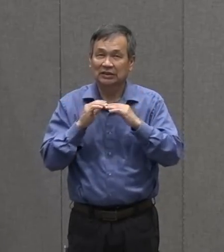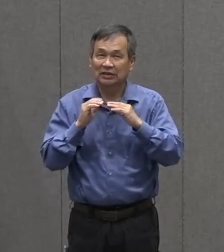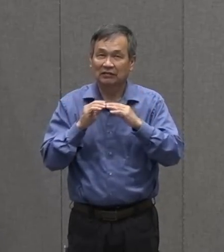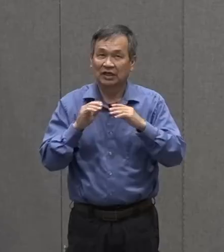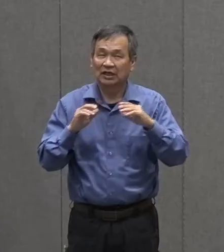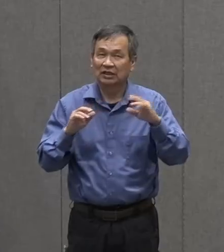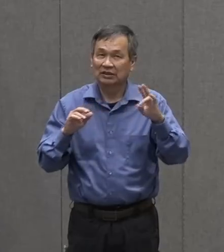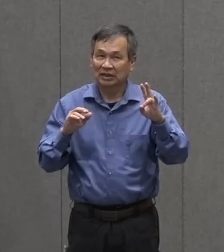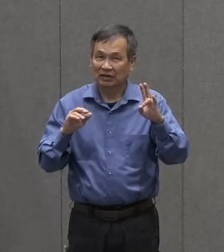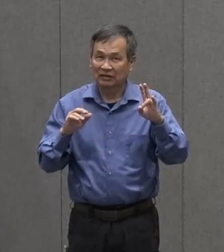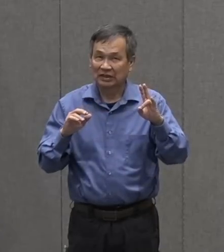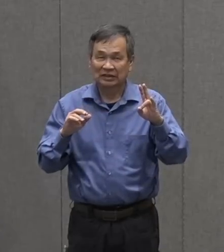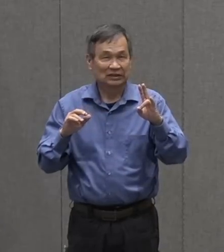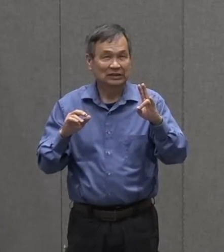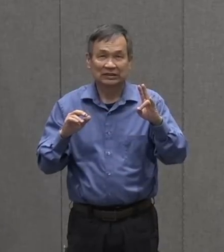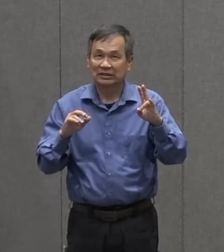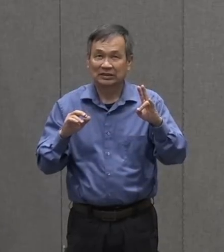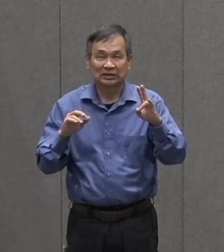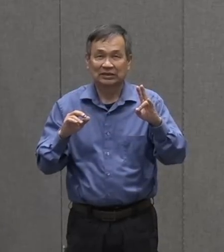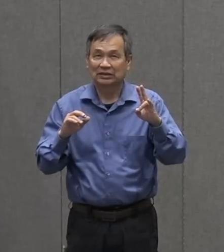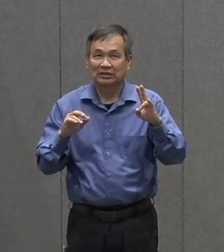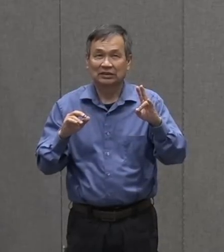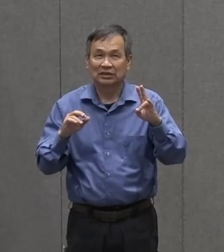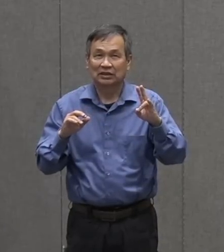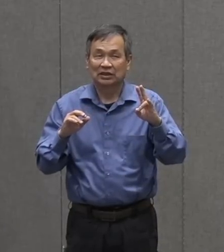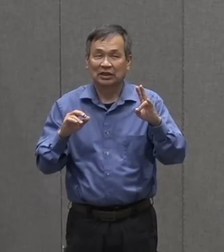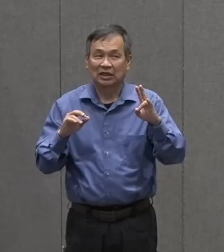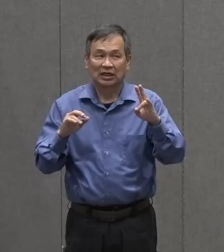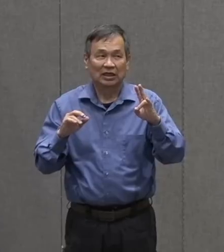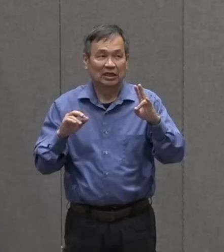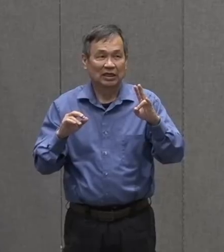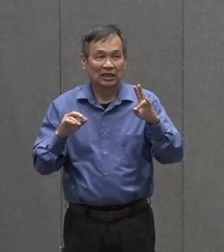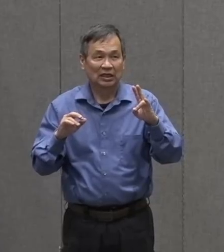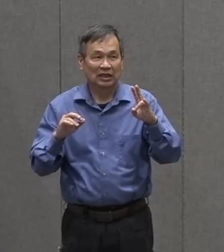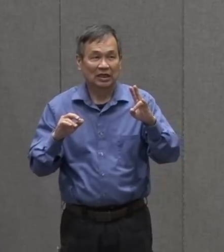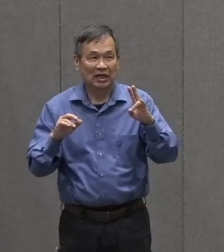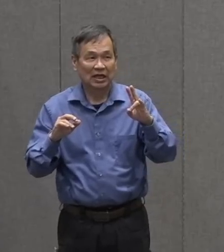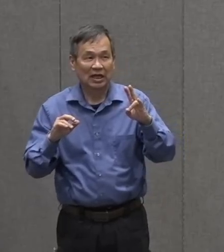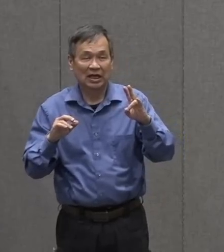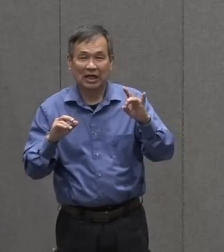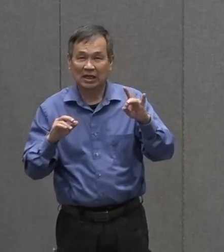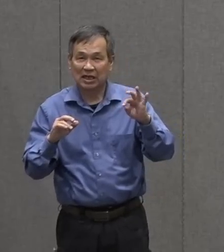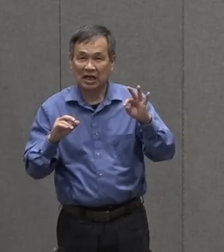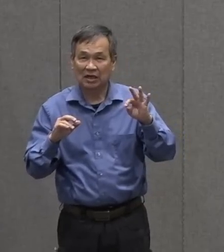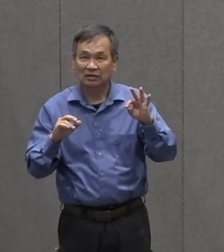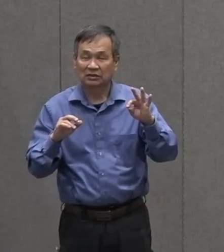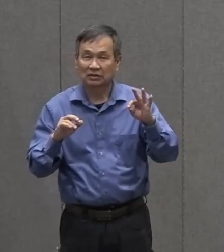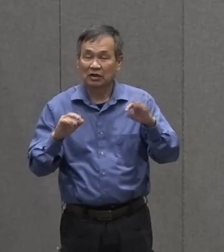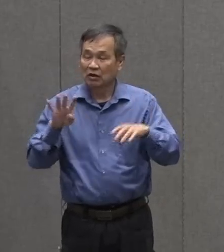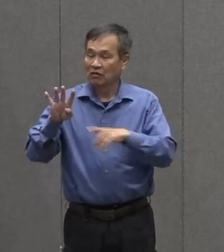Seven nope, seven doesn't go into that evenly. And then that's pretty much eight, nine. Yep, nope 41 is prime.